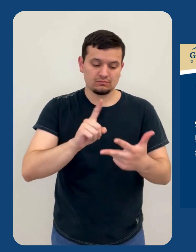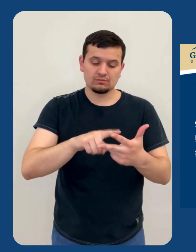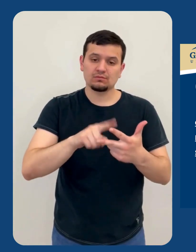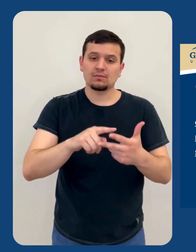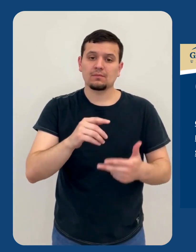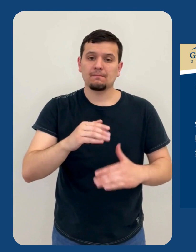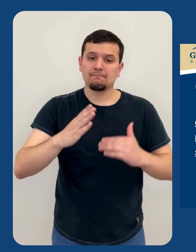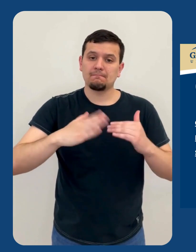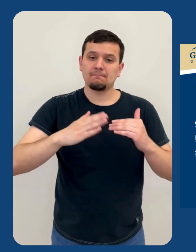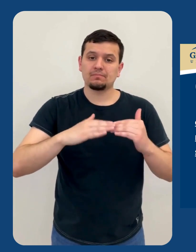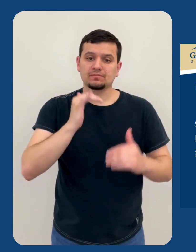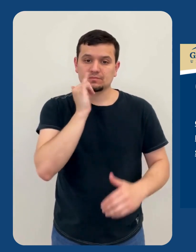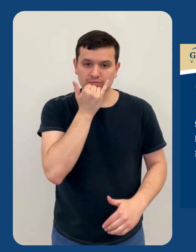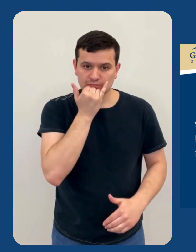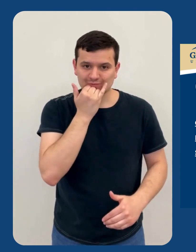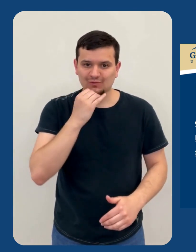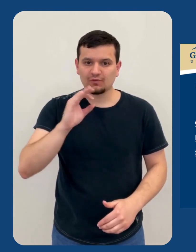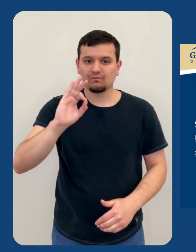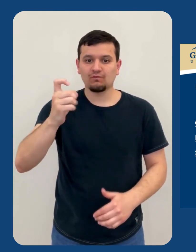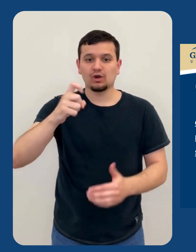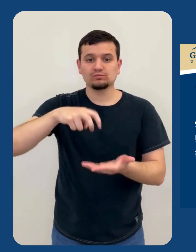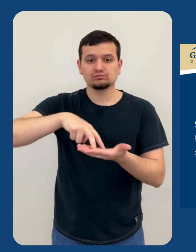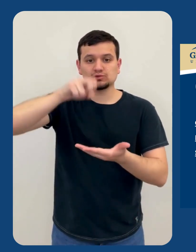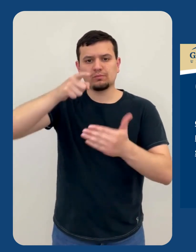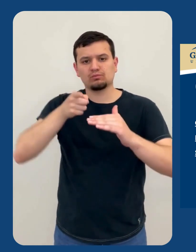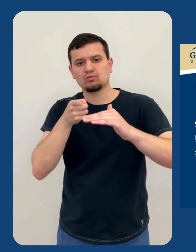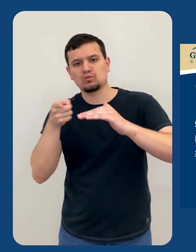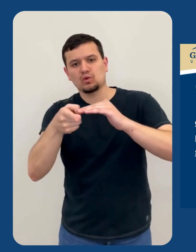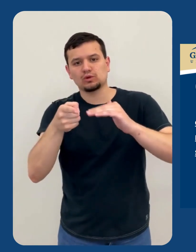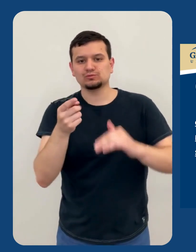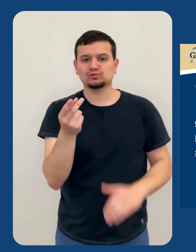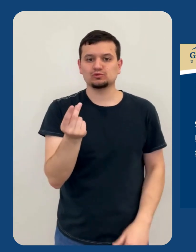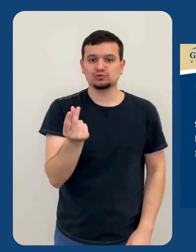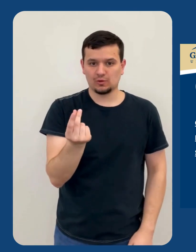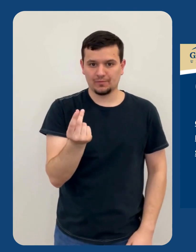Minor Error: The fox jumped across the dog